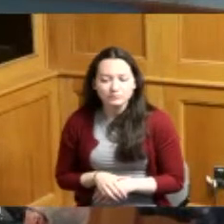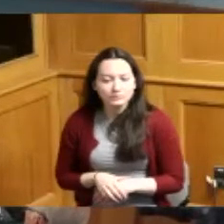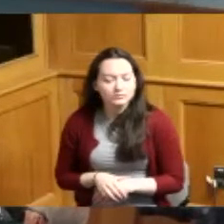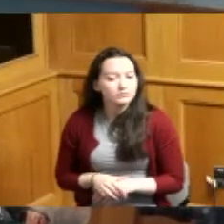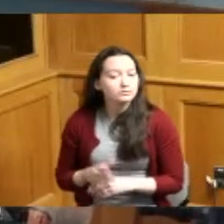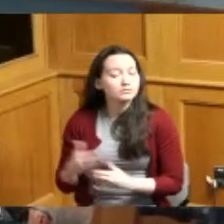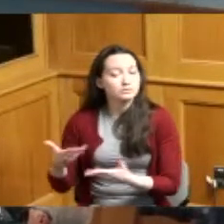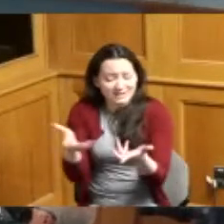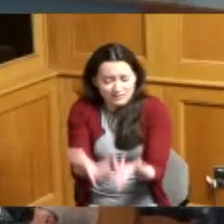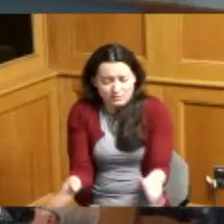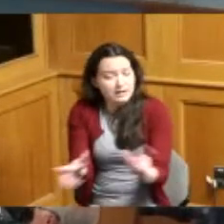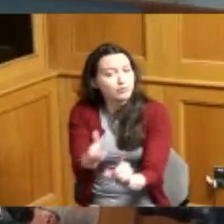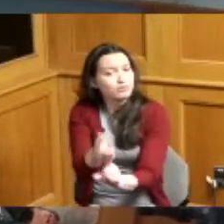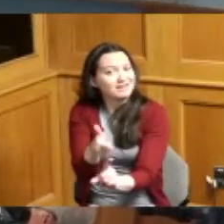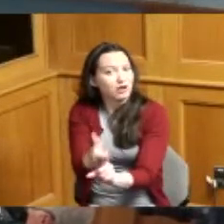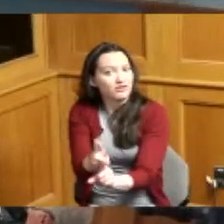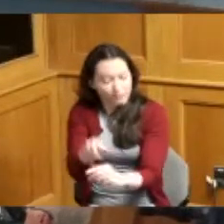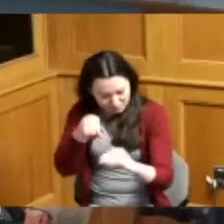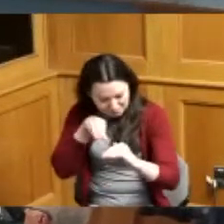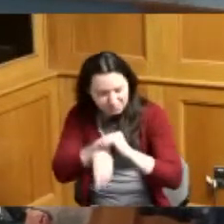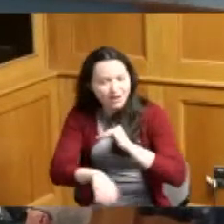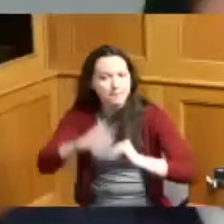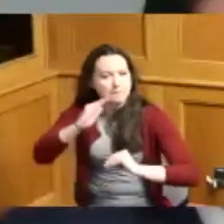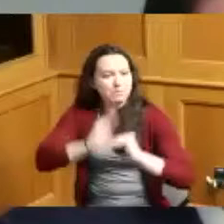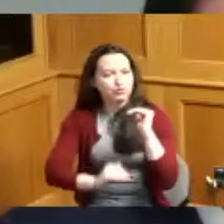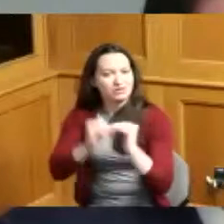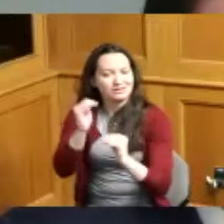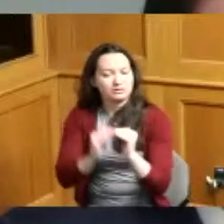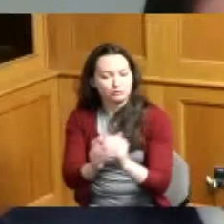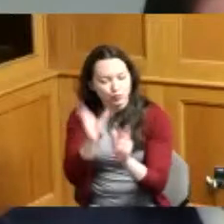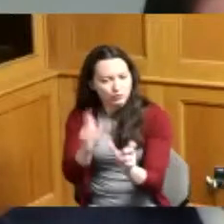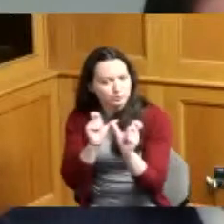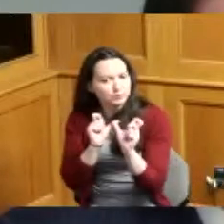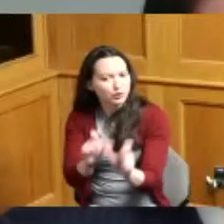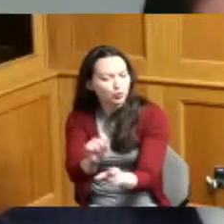stadium itself so that is what we are working and we'll continue to work with the team on to